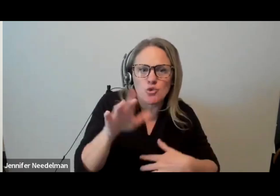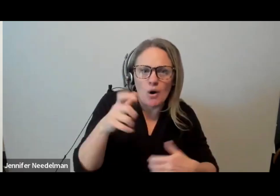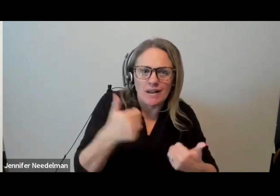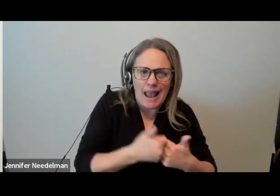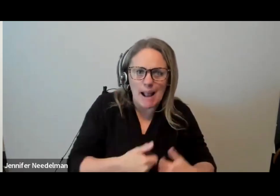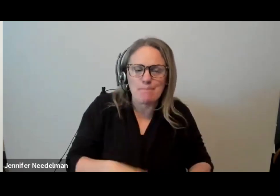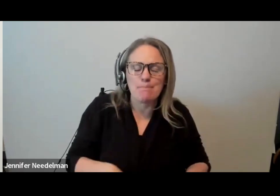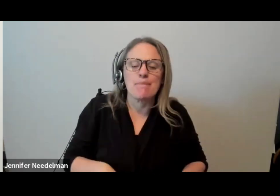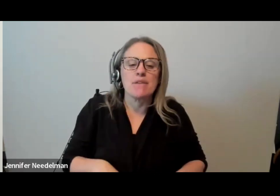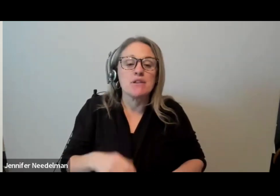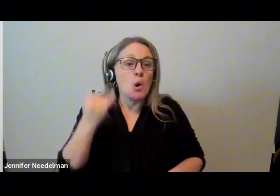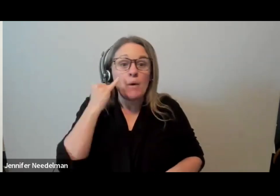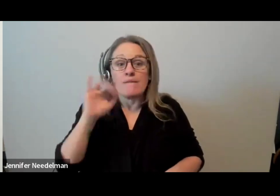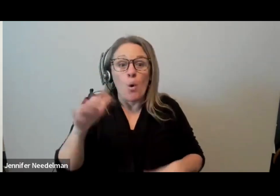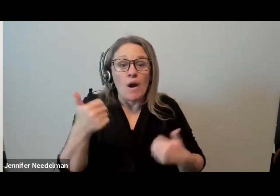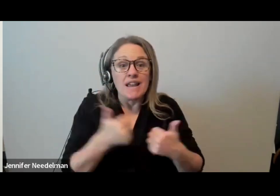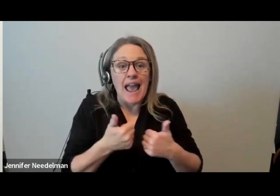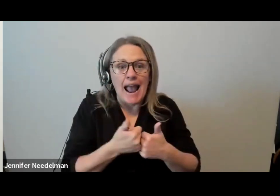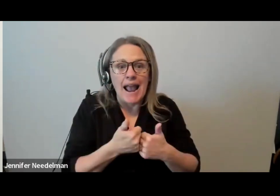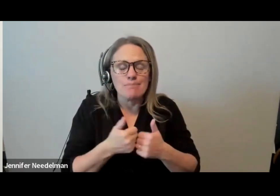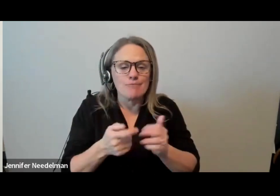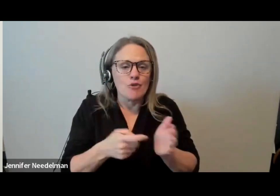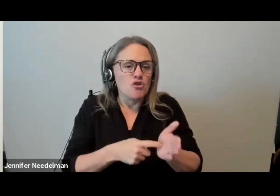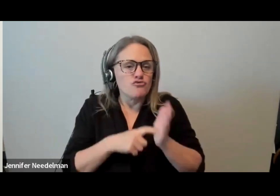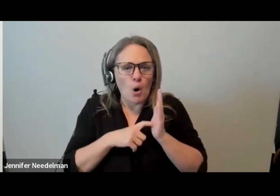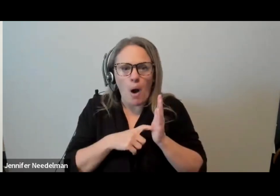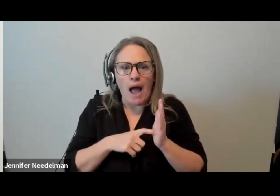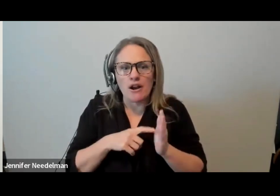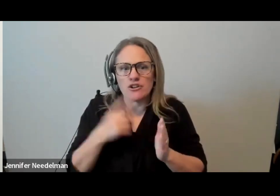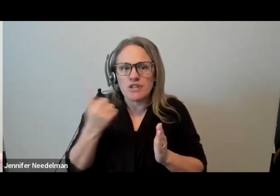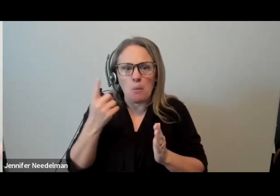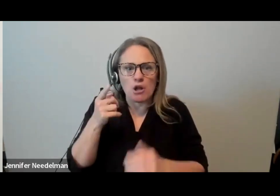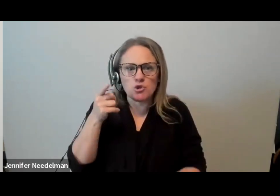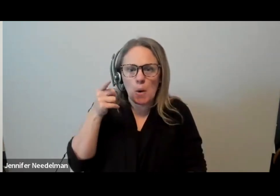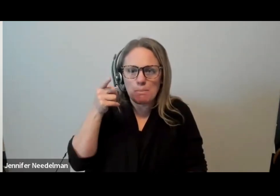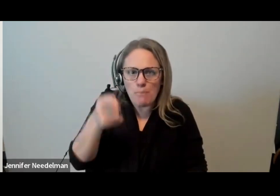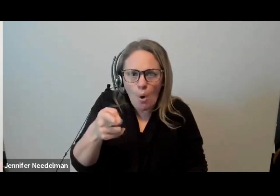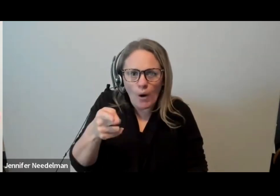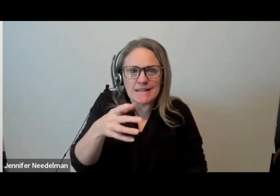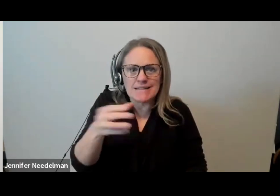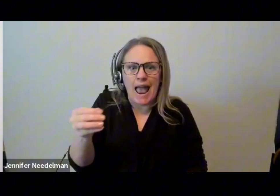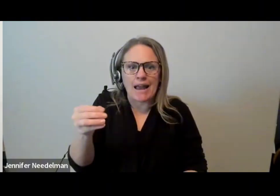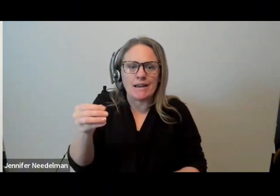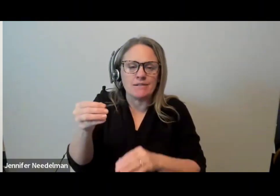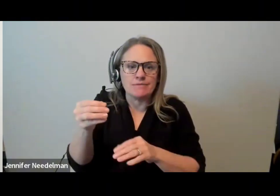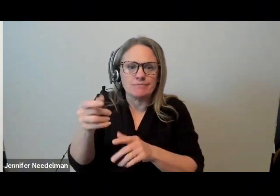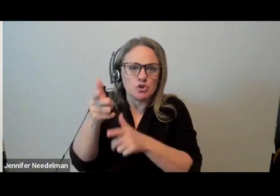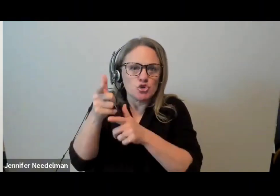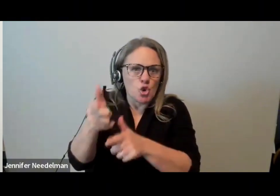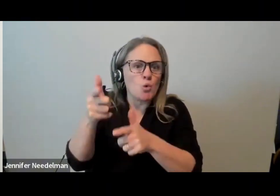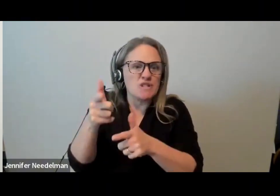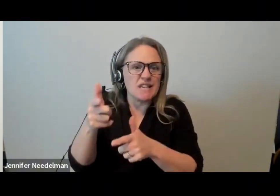requires some kind of orientation to like point and shoot or point or get to a, a specific spot, having something